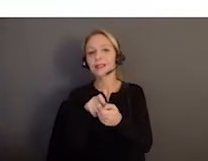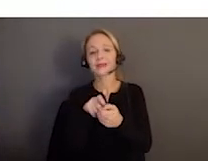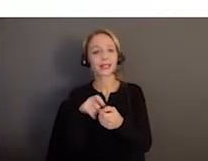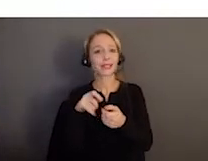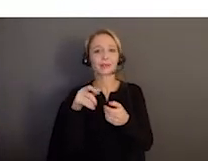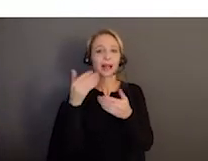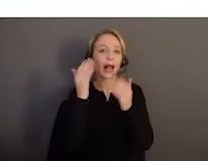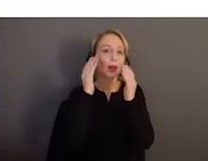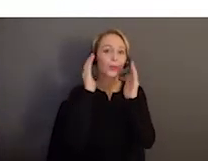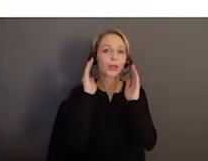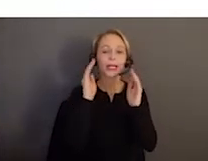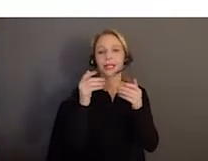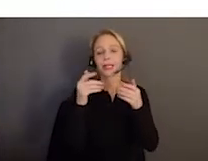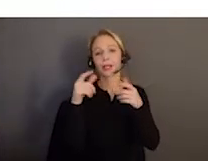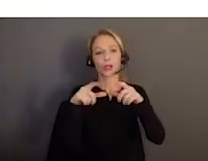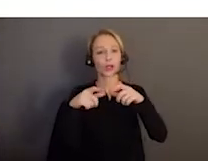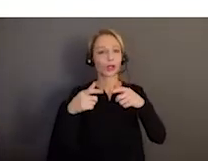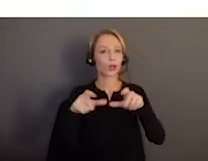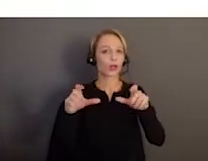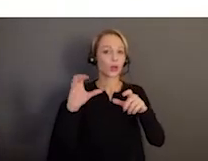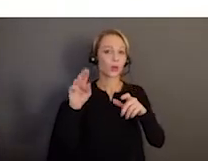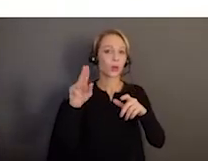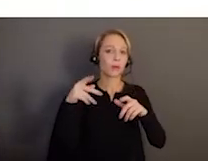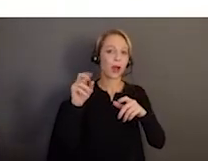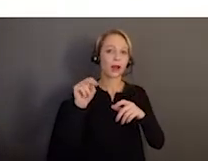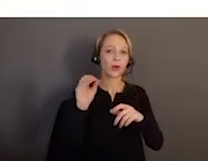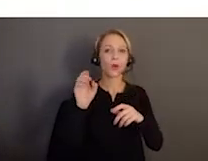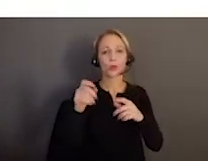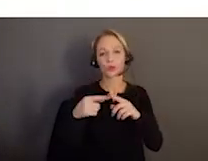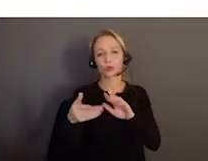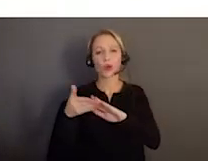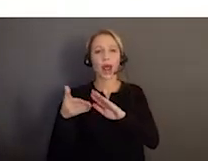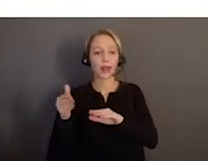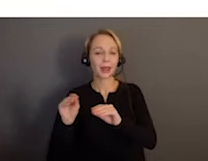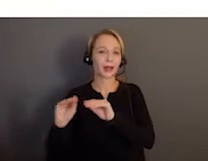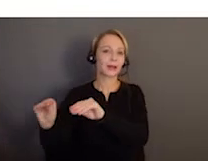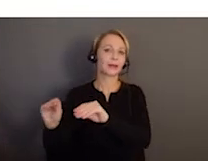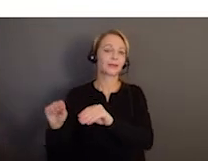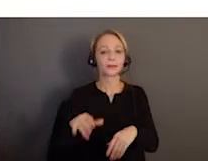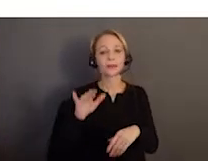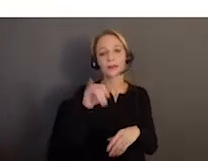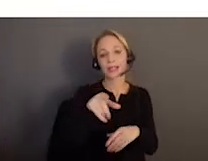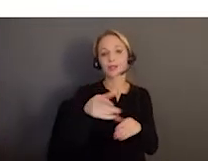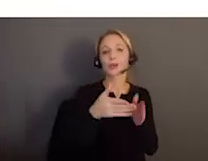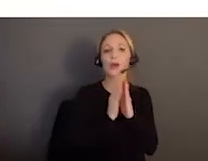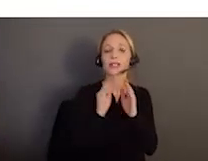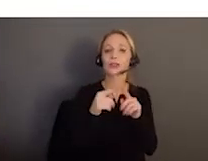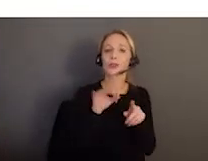SPECIFIC HALLOWEEN COUPON CODE TO PROVIDE. THIS IS THE REQUEST TO FETCH OPTION.